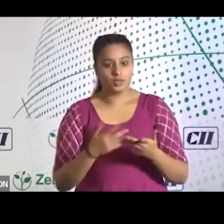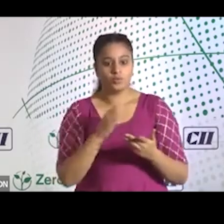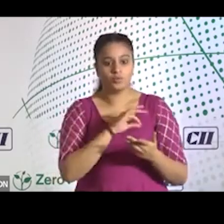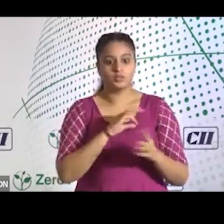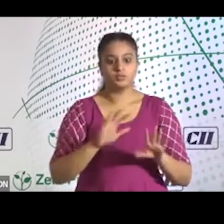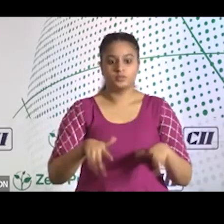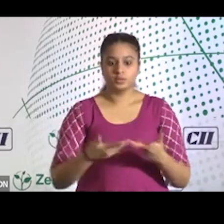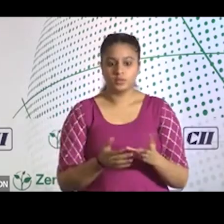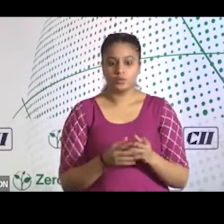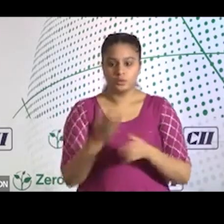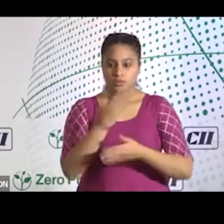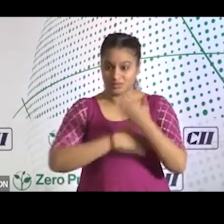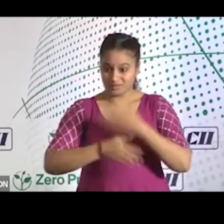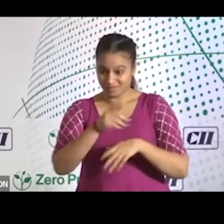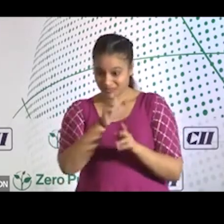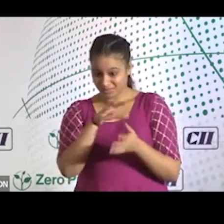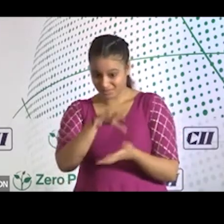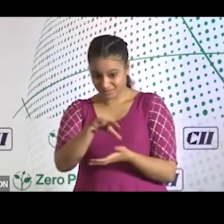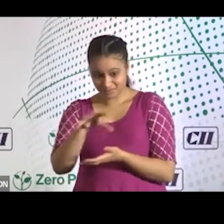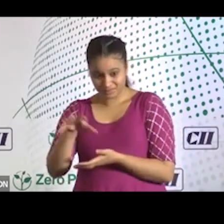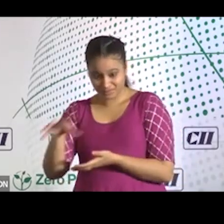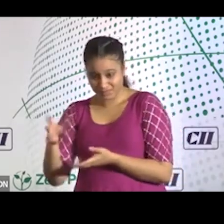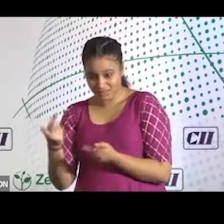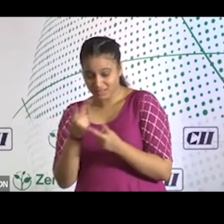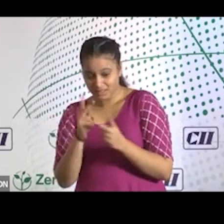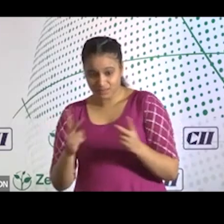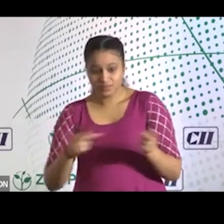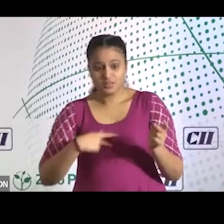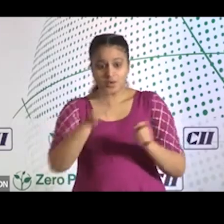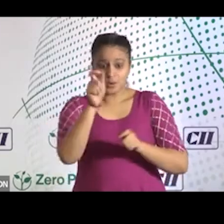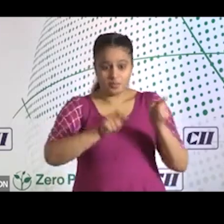As we know, the number of the population that we have